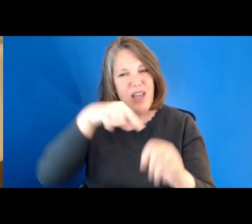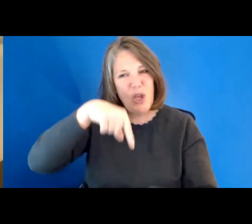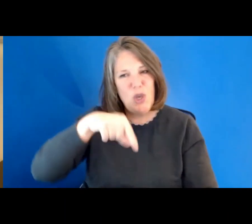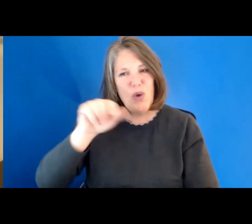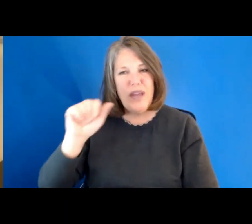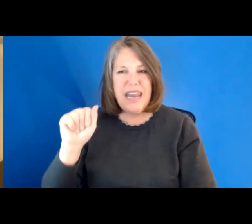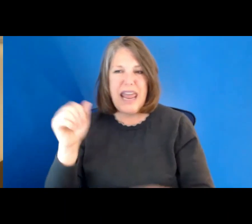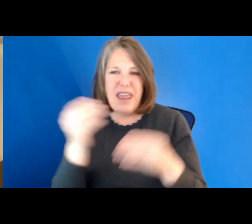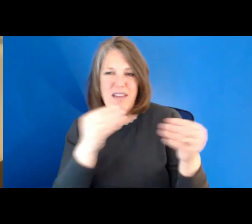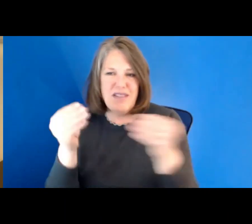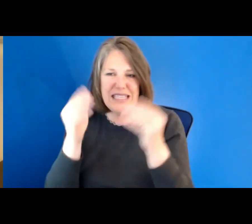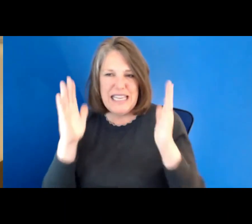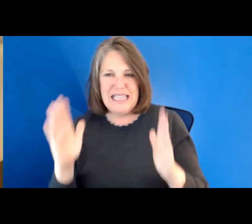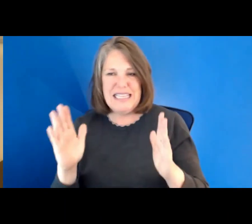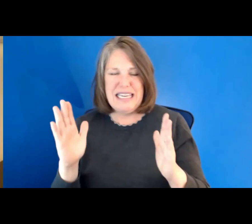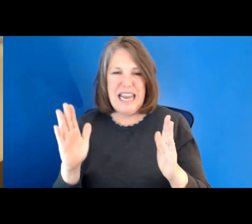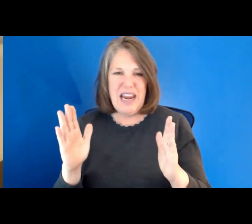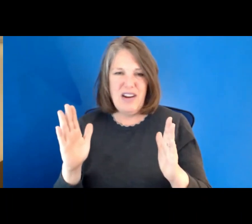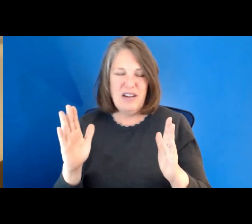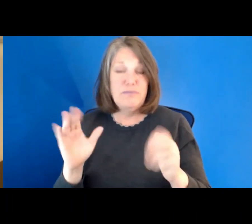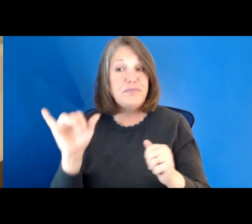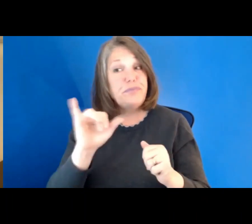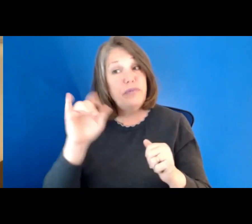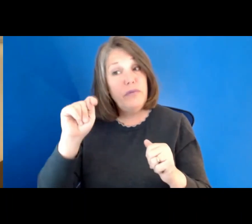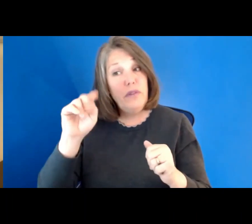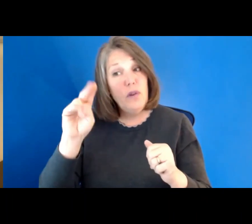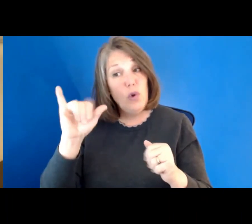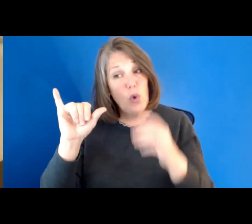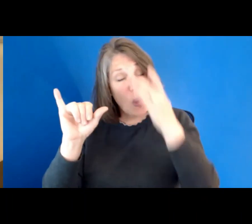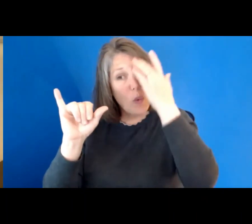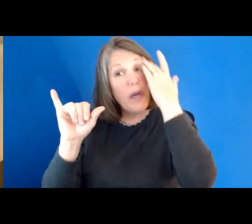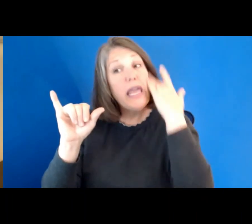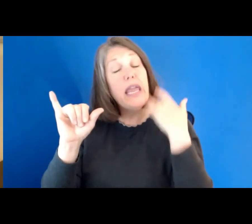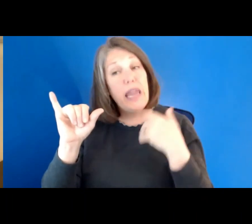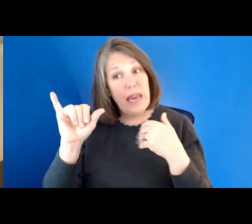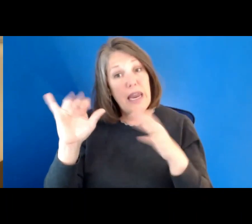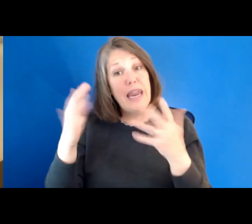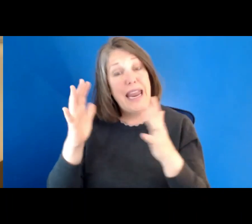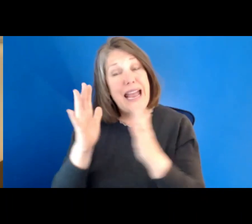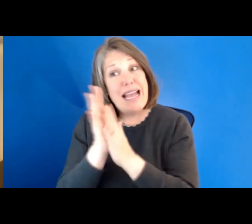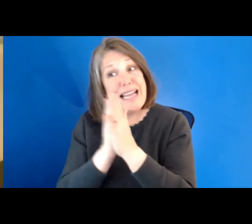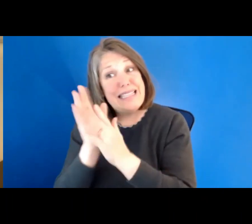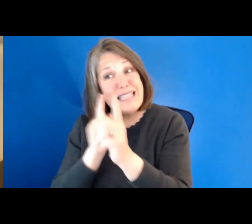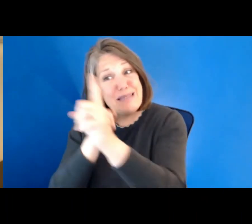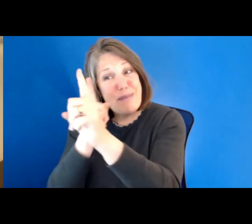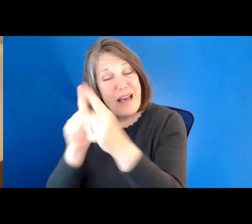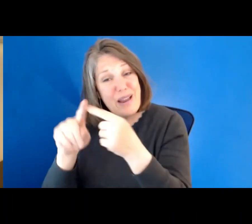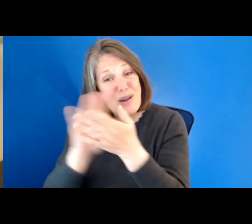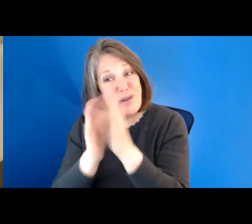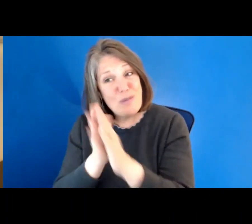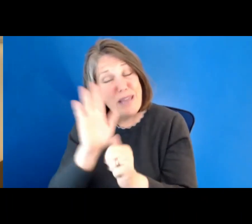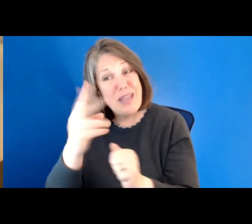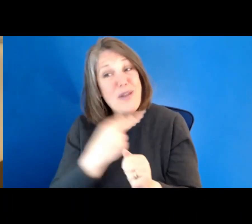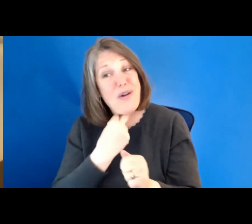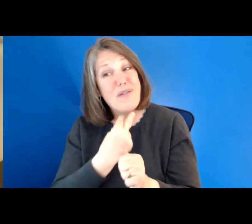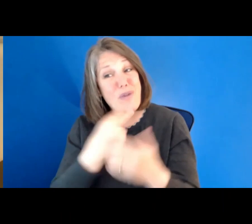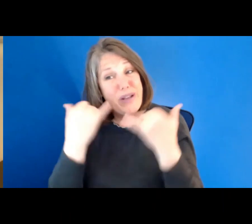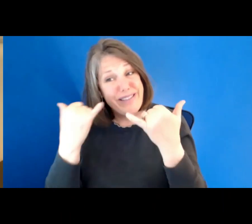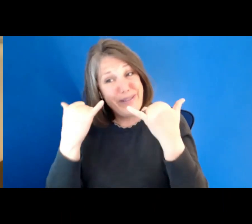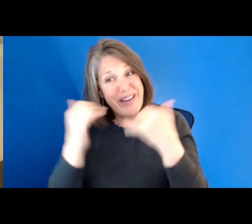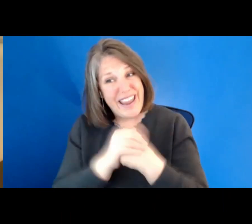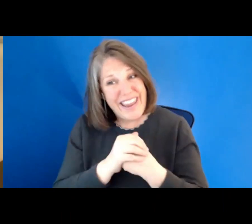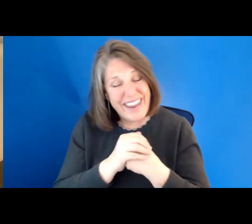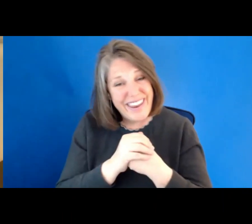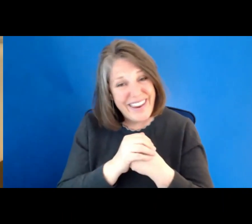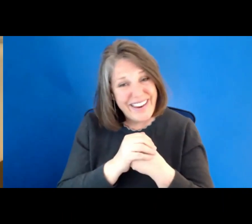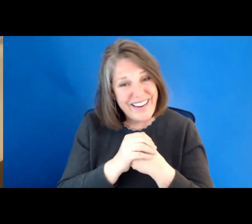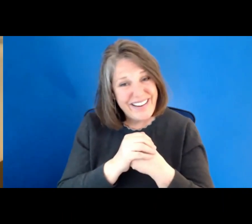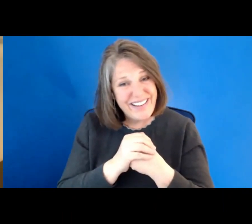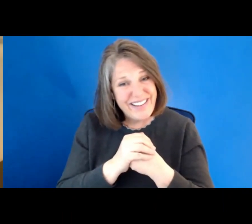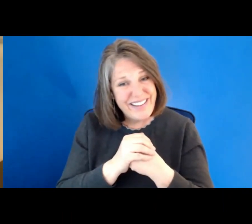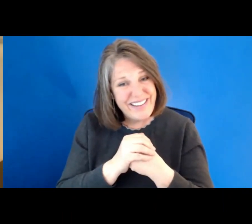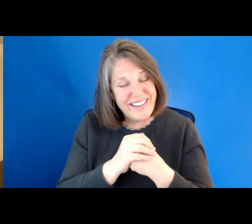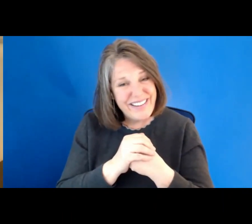17:45:10 So just as Tony aspired to be your voice today of some, while somewhat lower